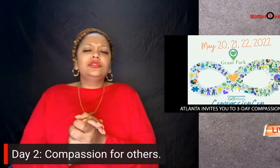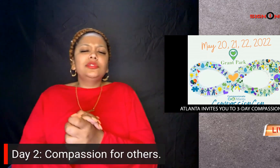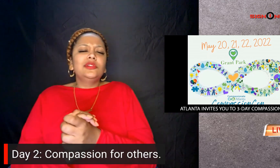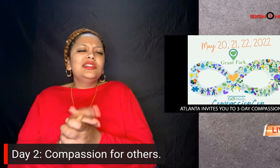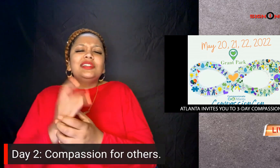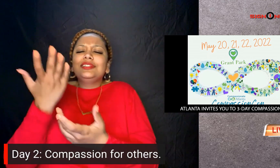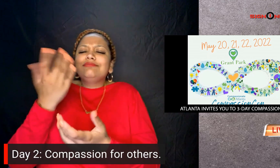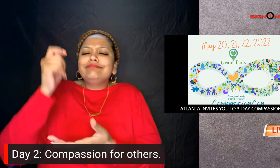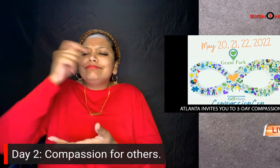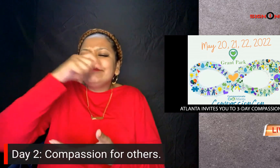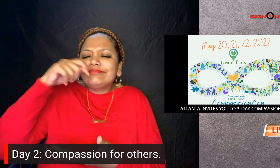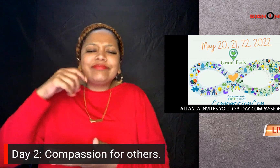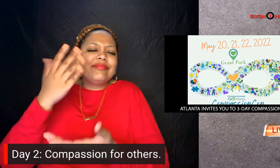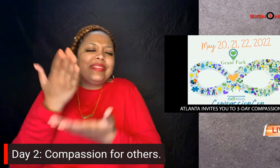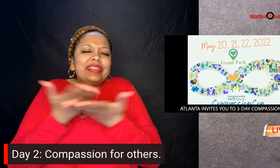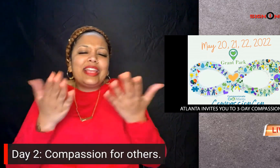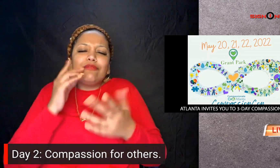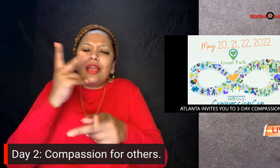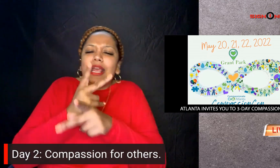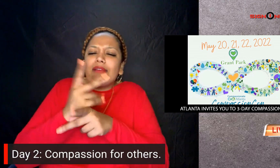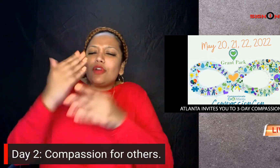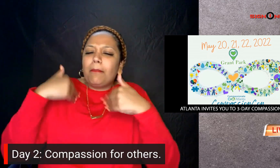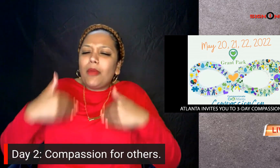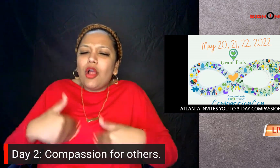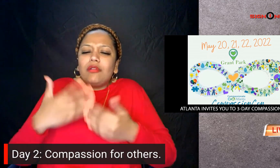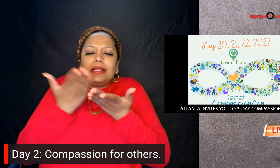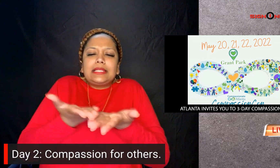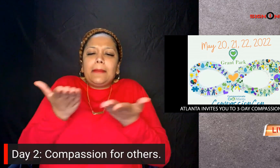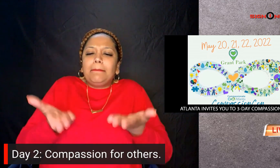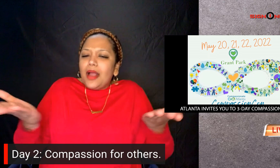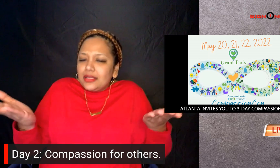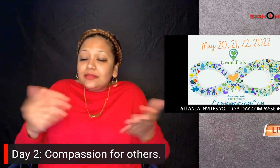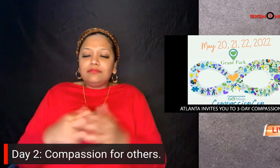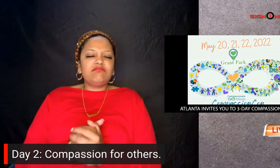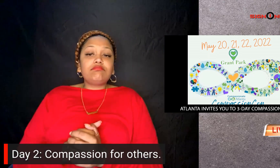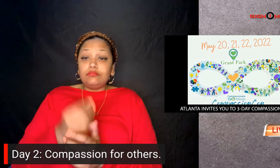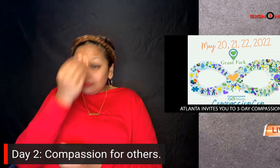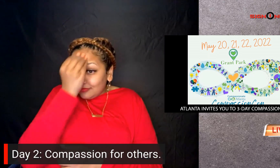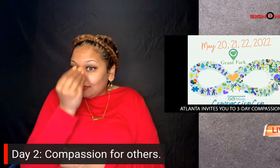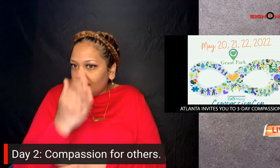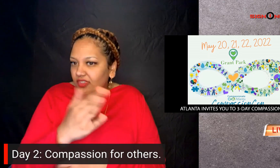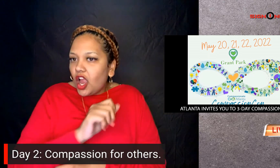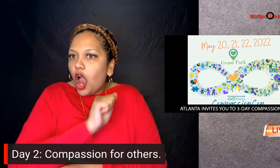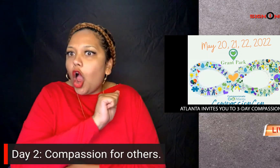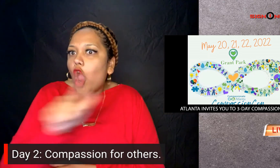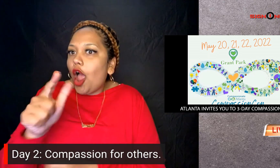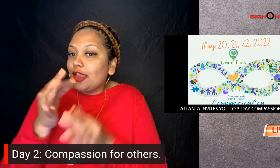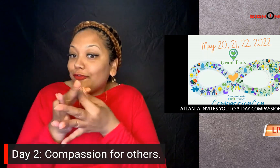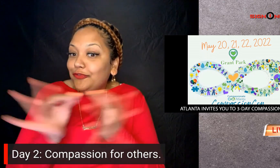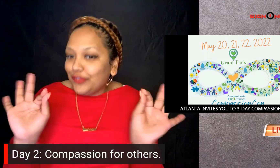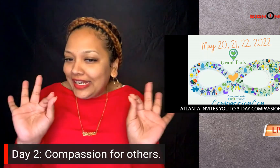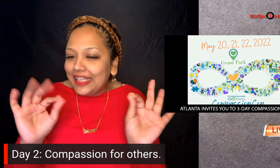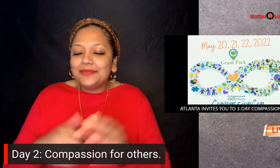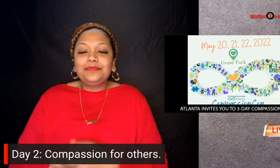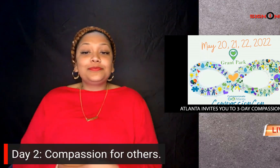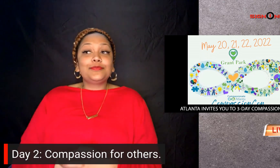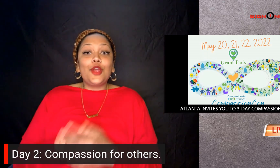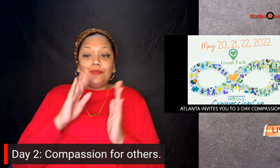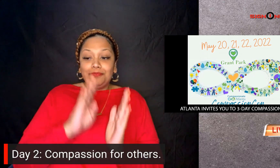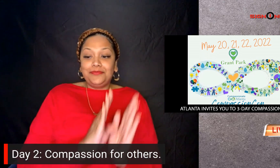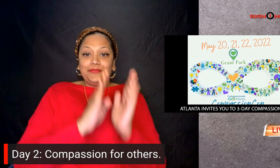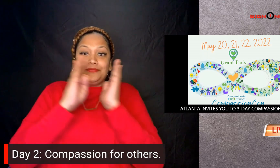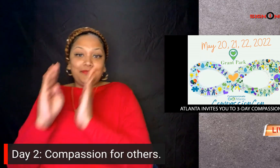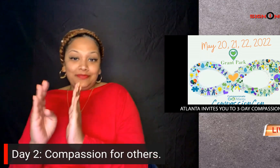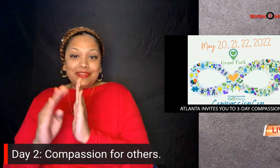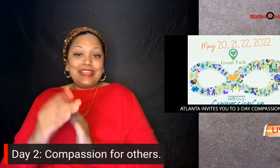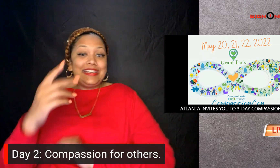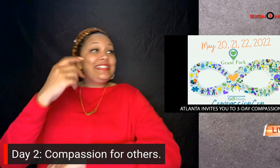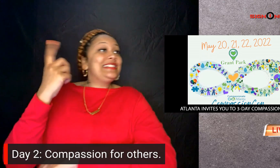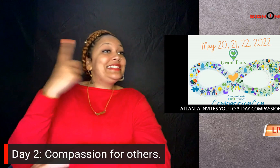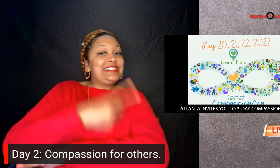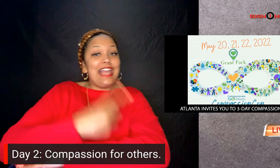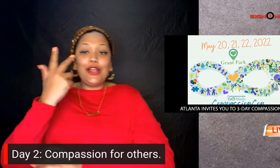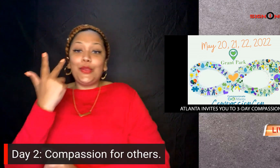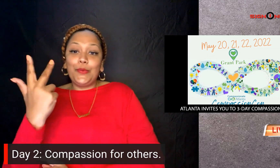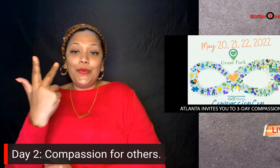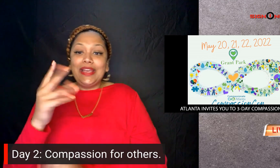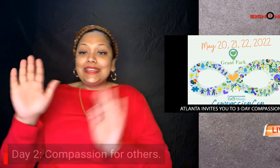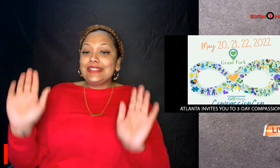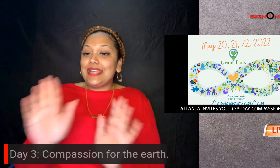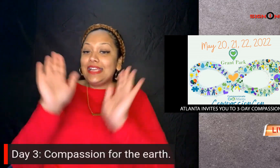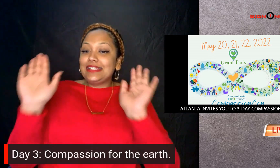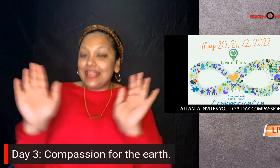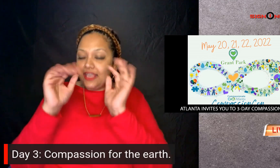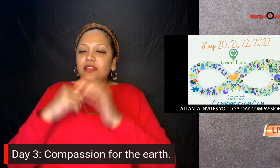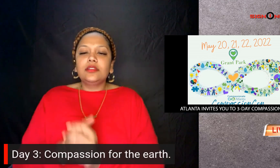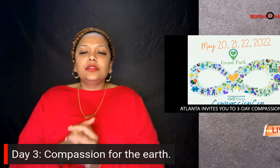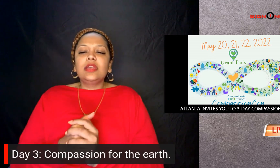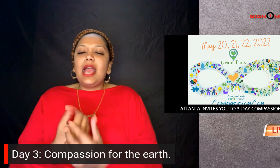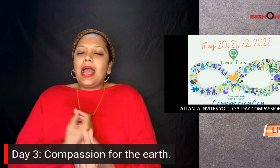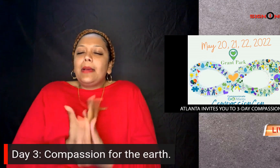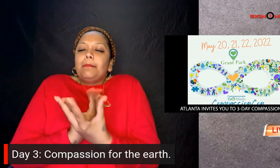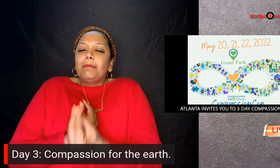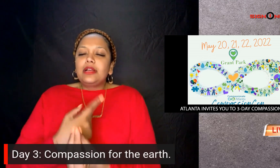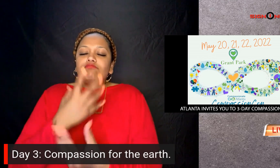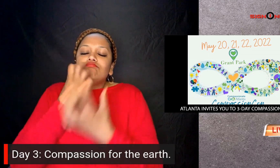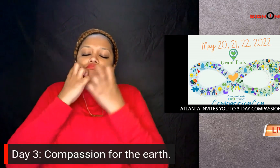distribution of diapers and hygiene products and it's all free day three Sunday is compassion